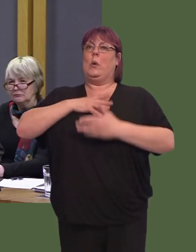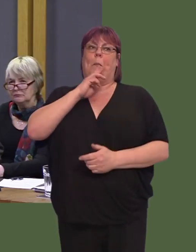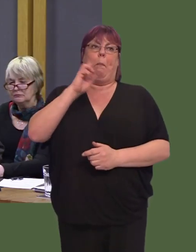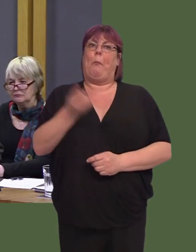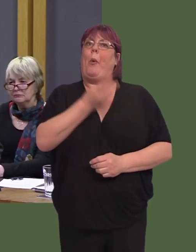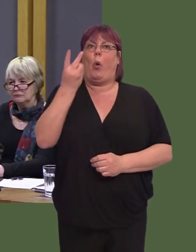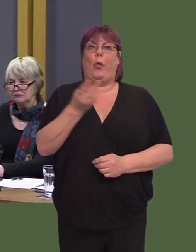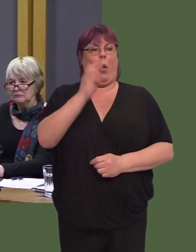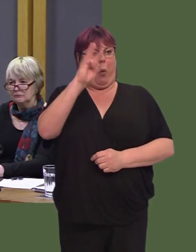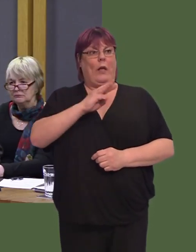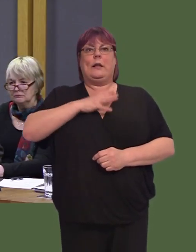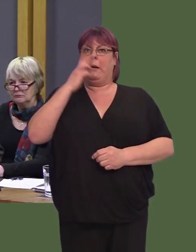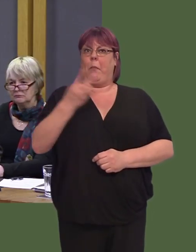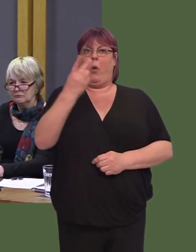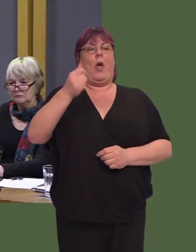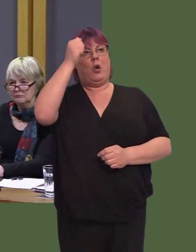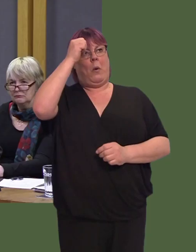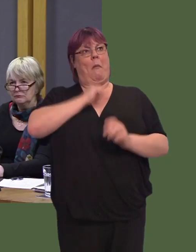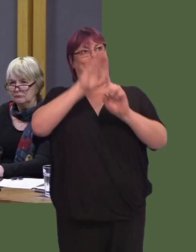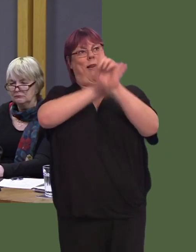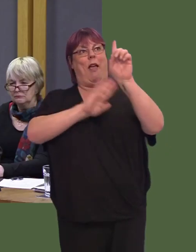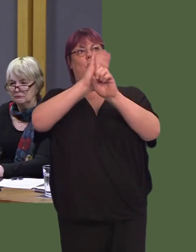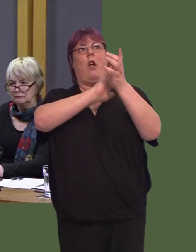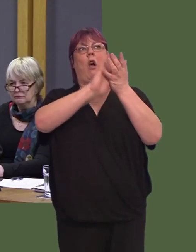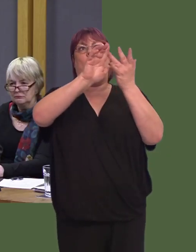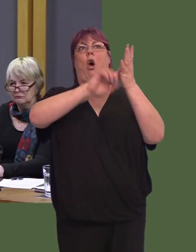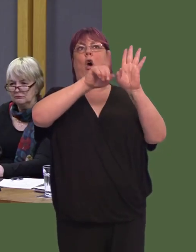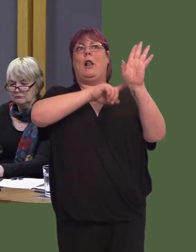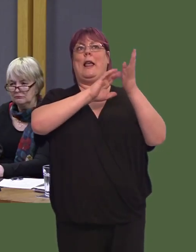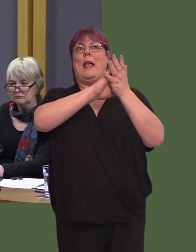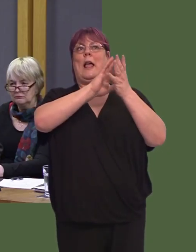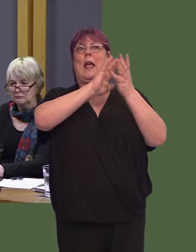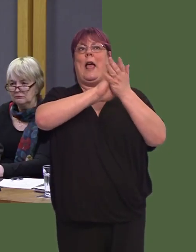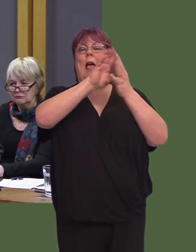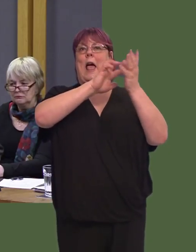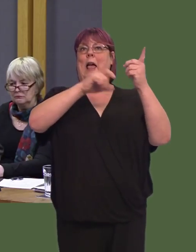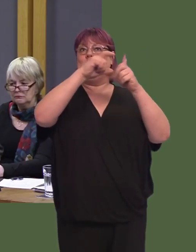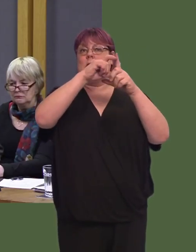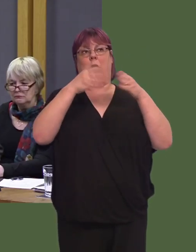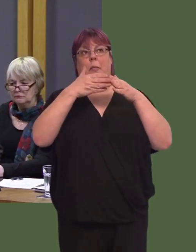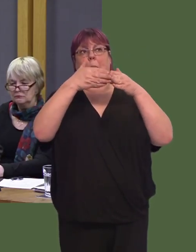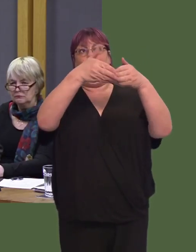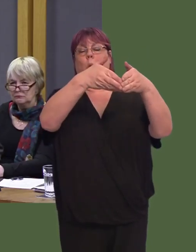The port of Holyhead in my constituency, our constituents, all of us, need both.